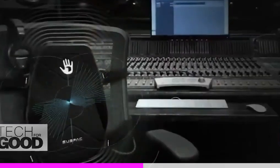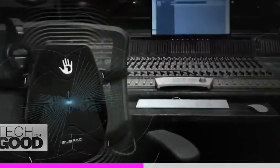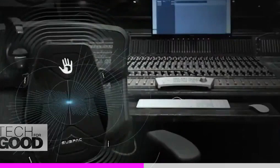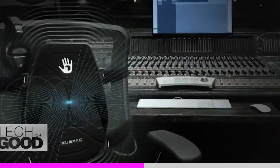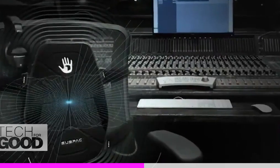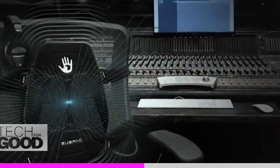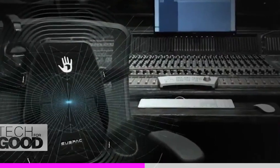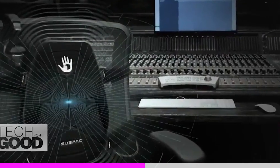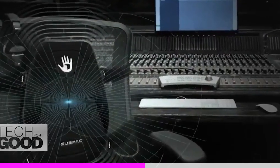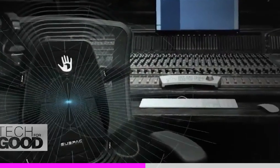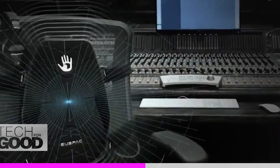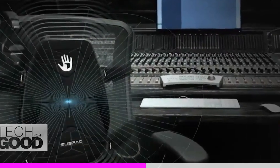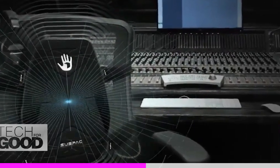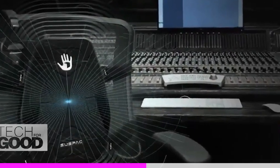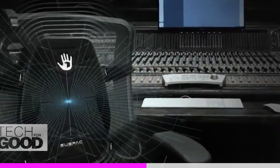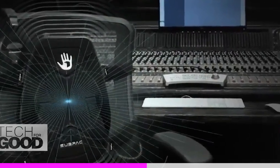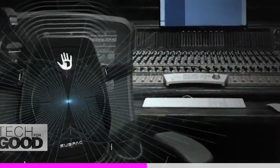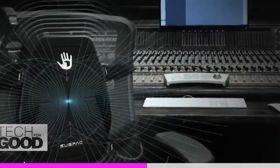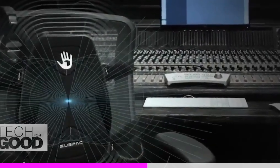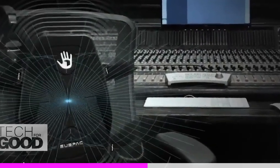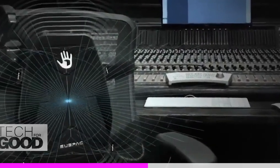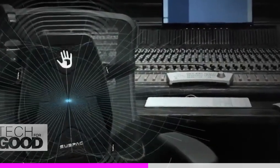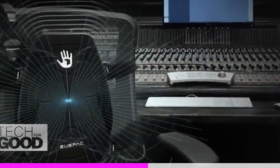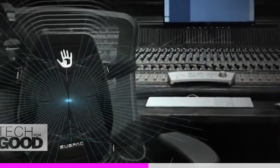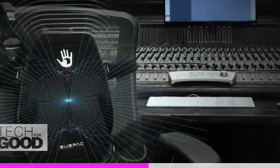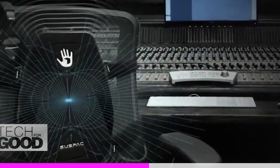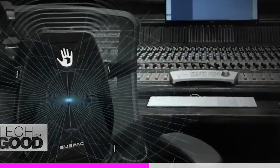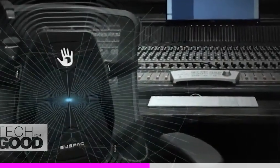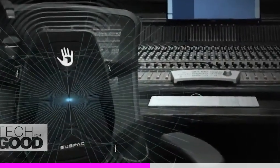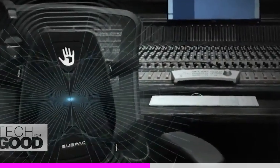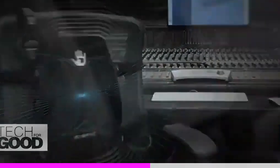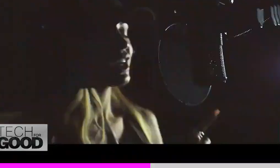but also to hearing members of the music community who want to